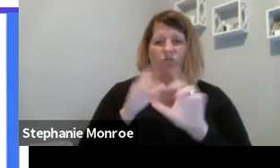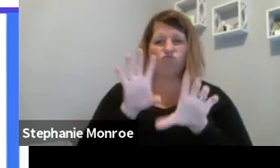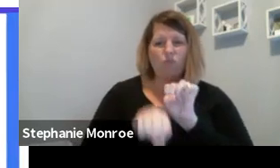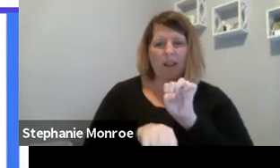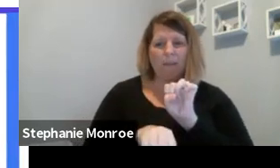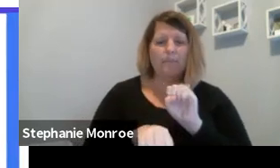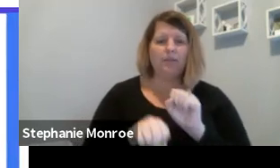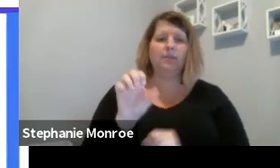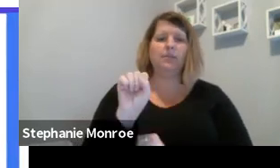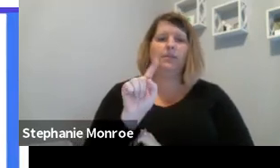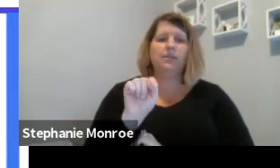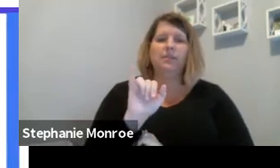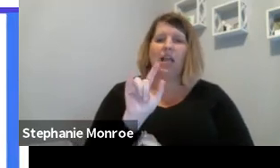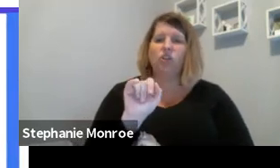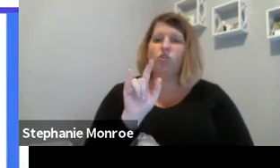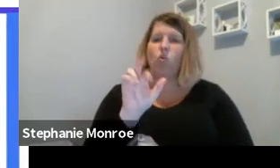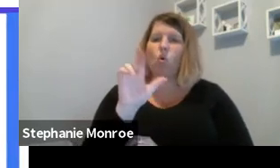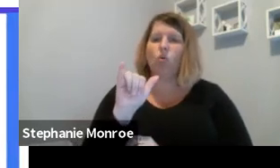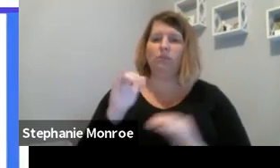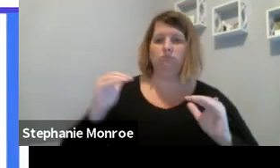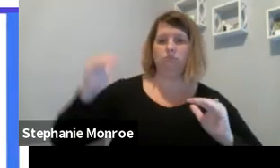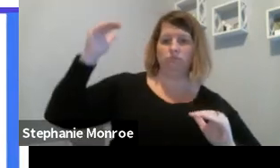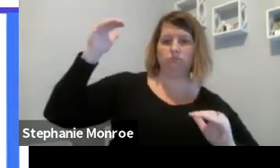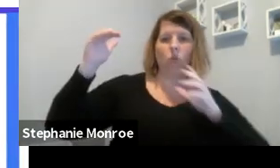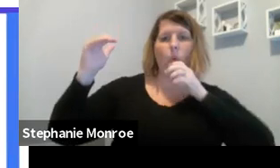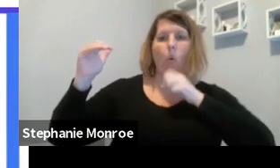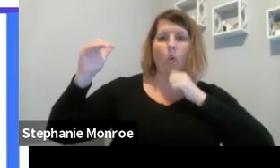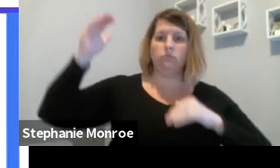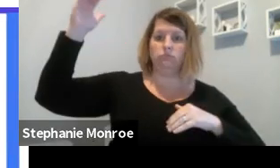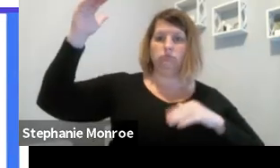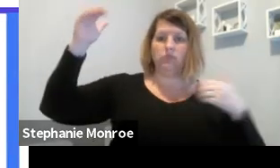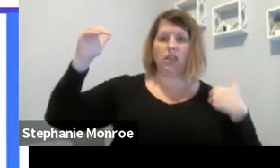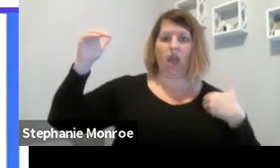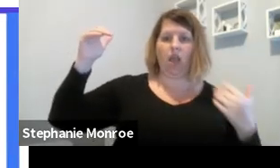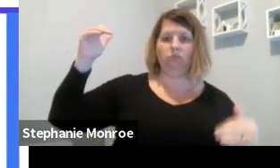sexual harassment, sexual exploitation and trafficking,